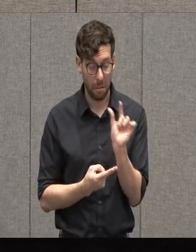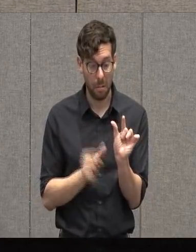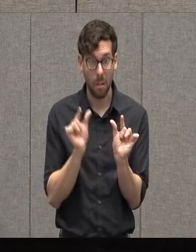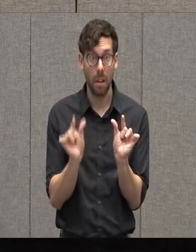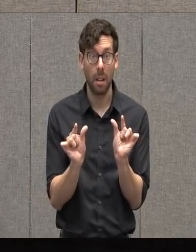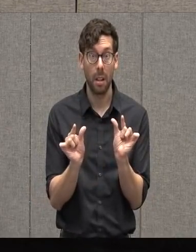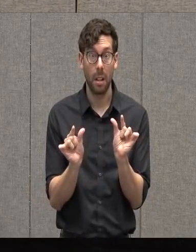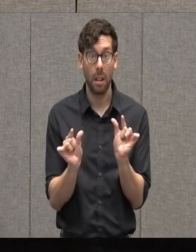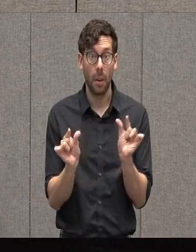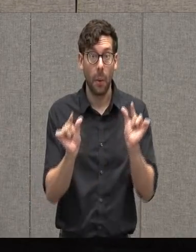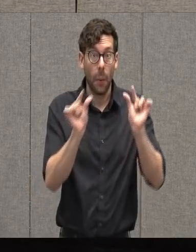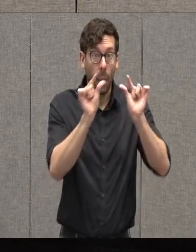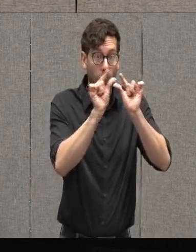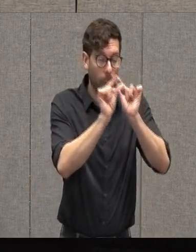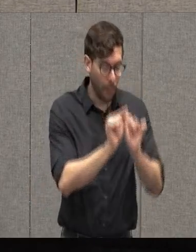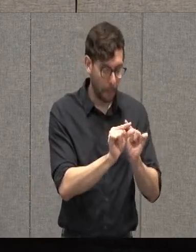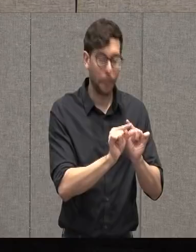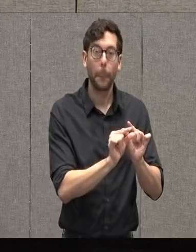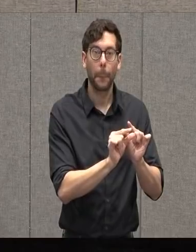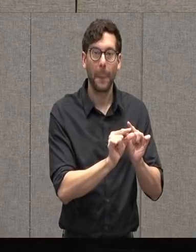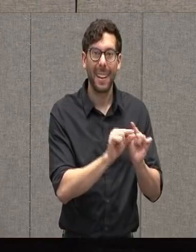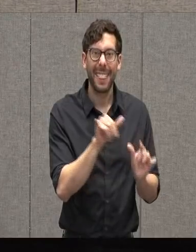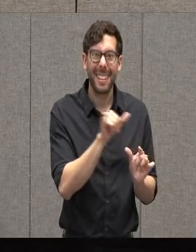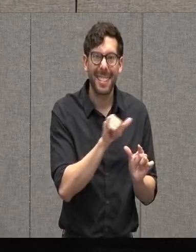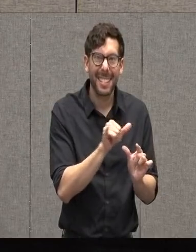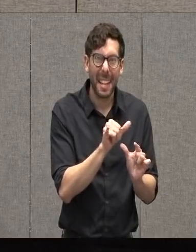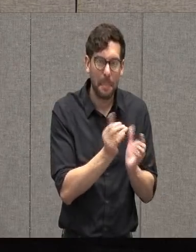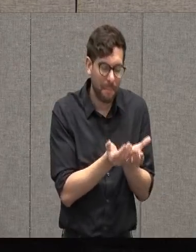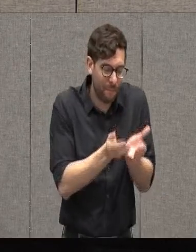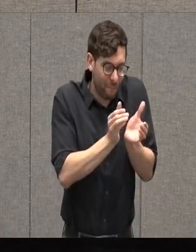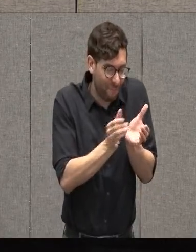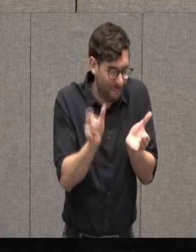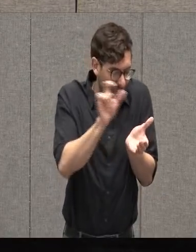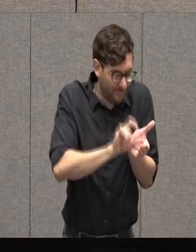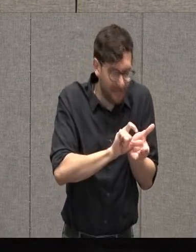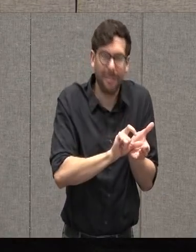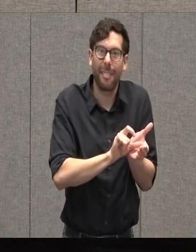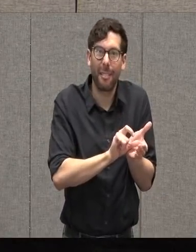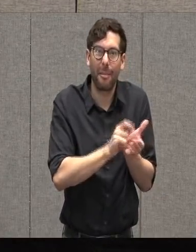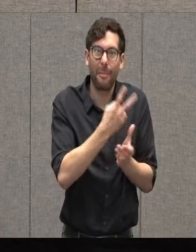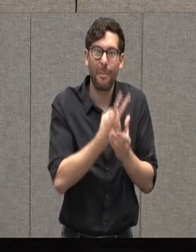landed in the same section. I almost think we should do like a double star,